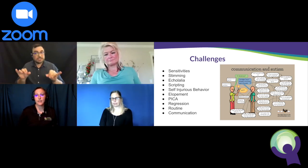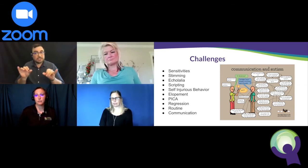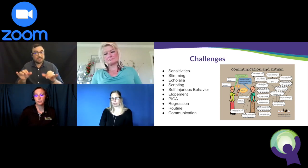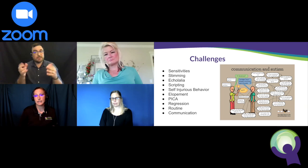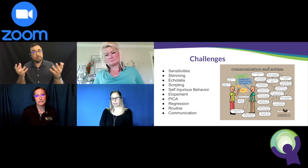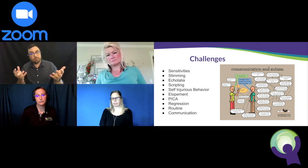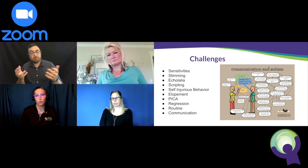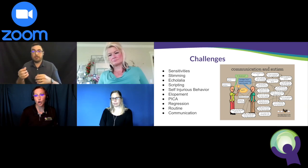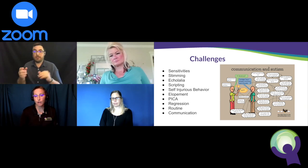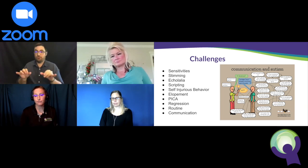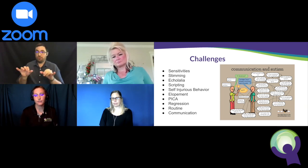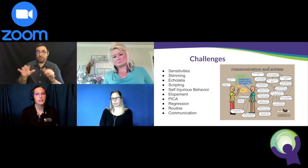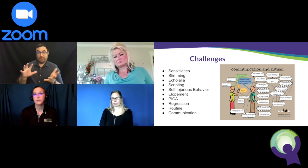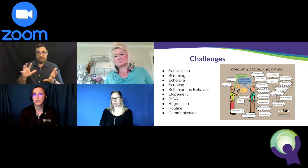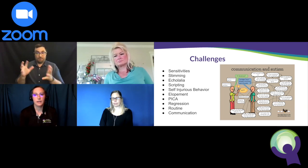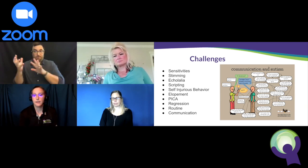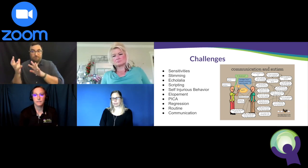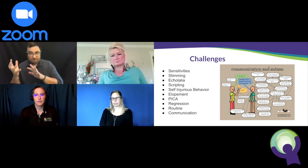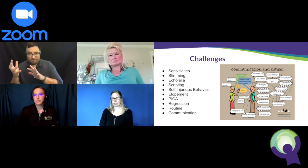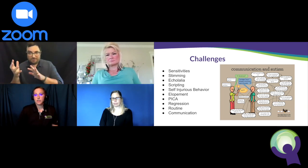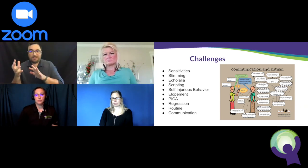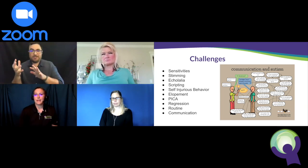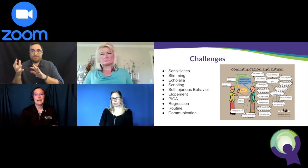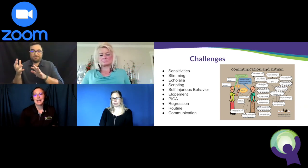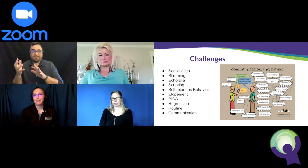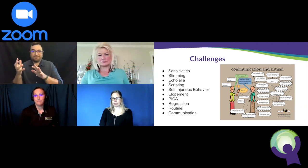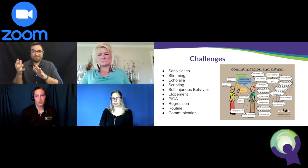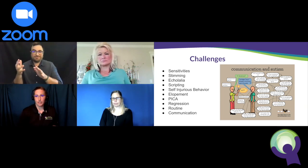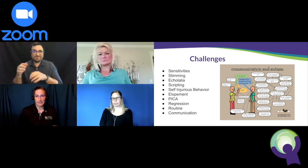routine gets thrown off-- and it won't be a good day, we'll